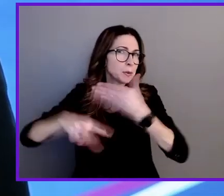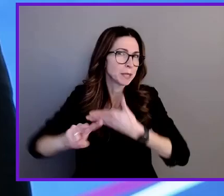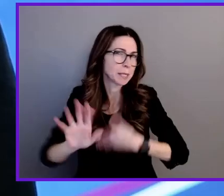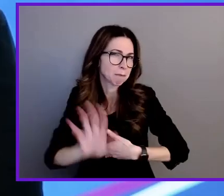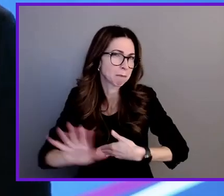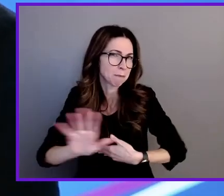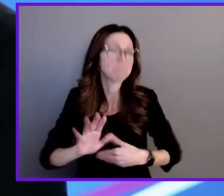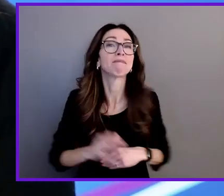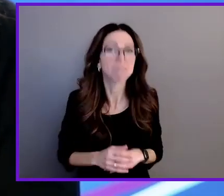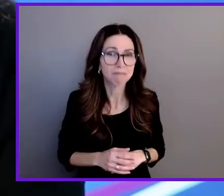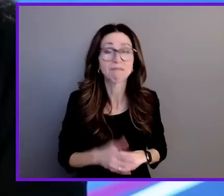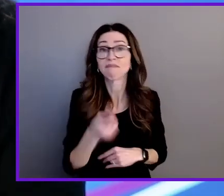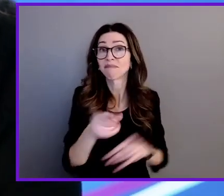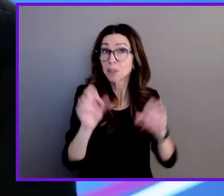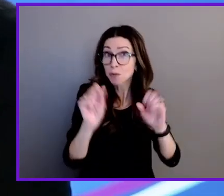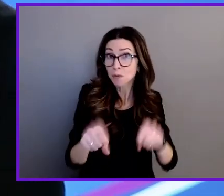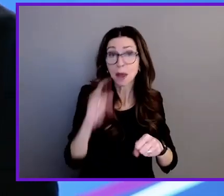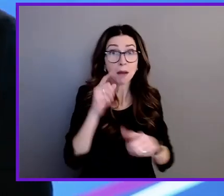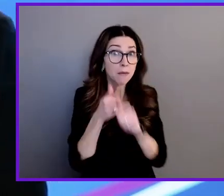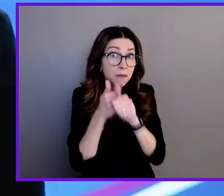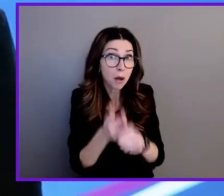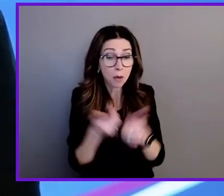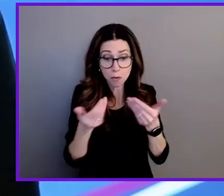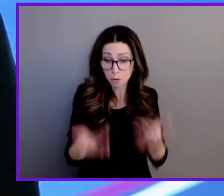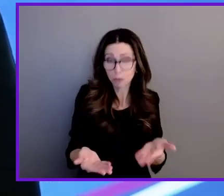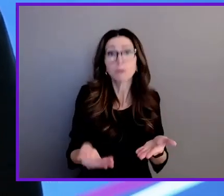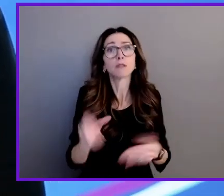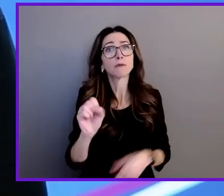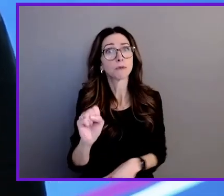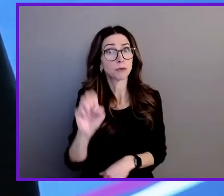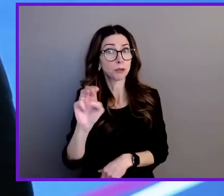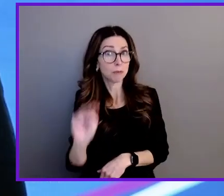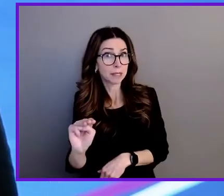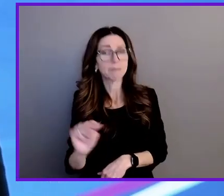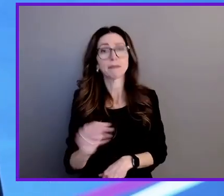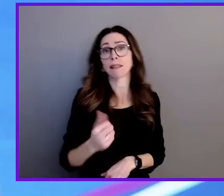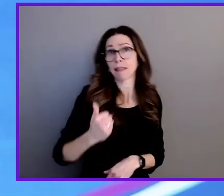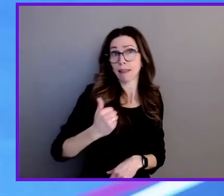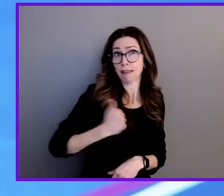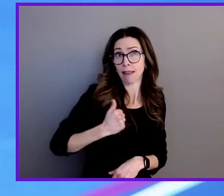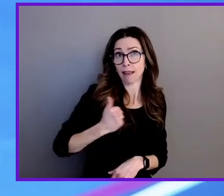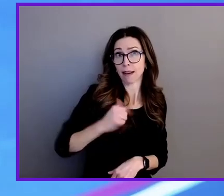on social media with the keyword #CanadaCouncil23.